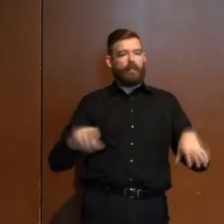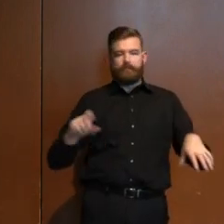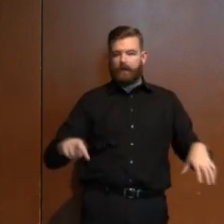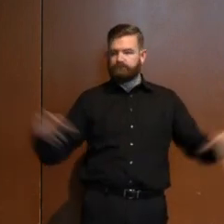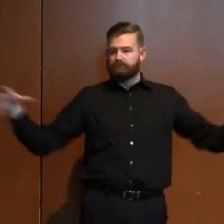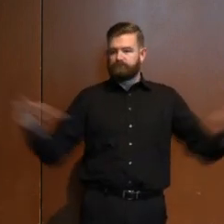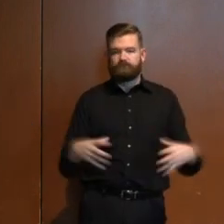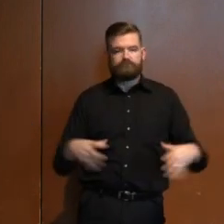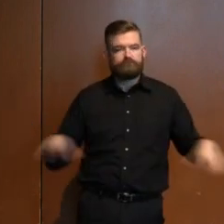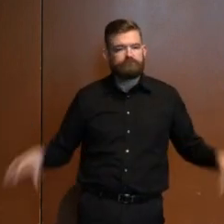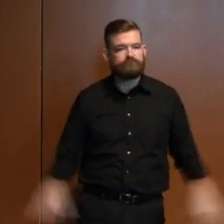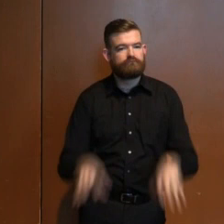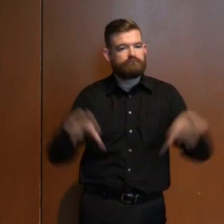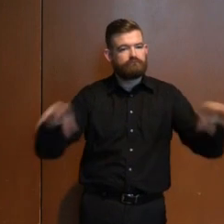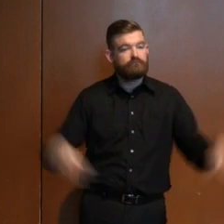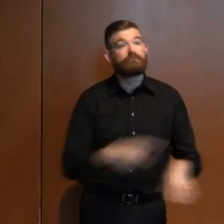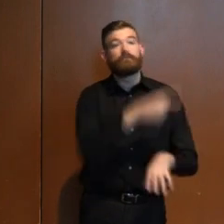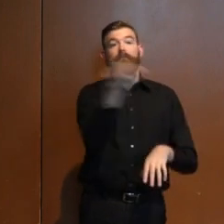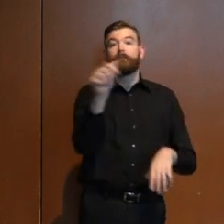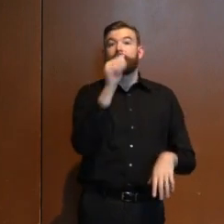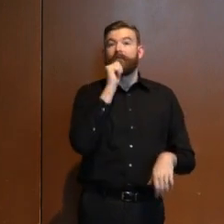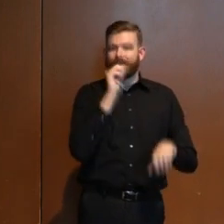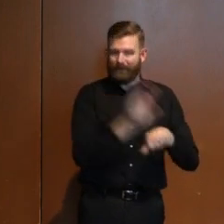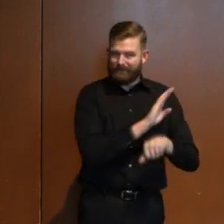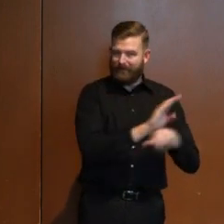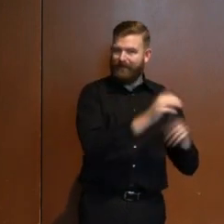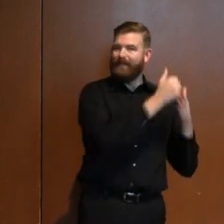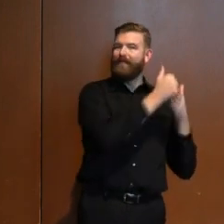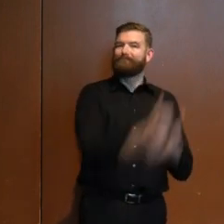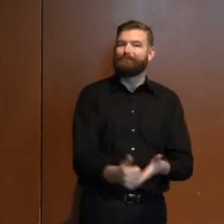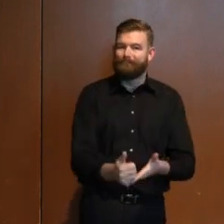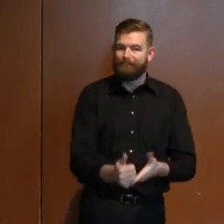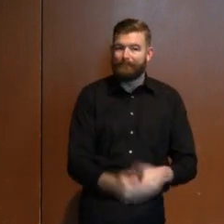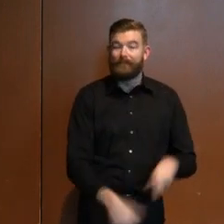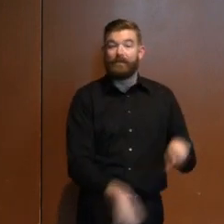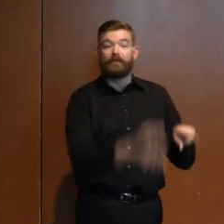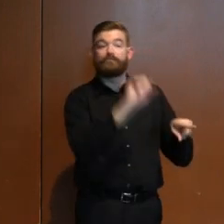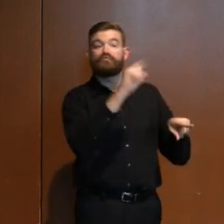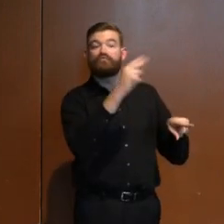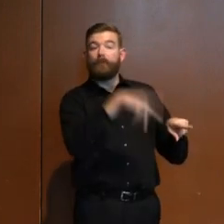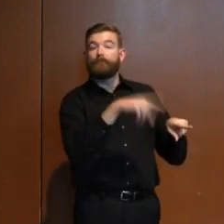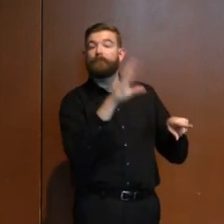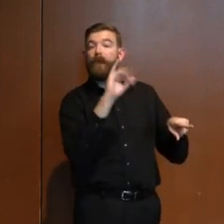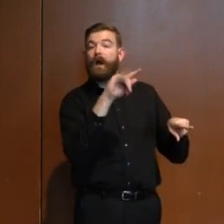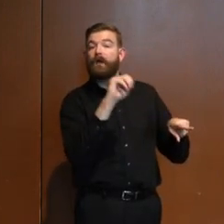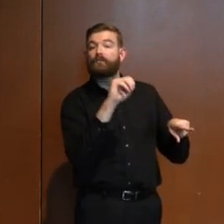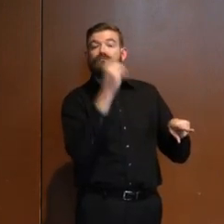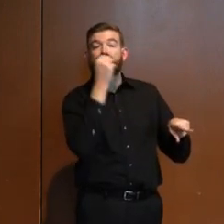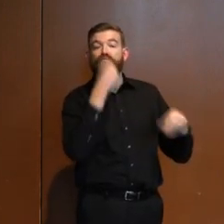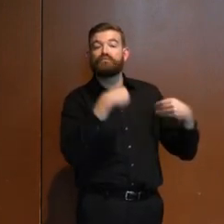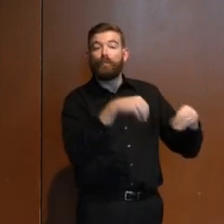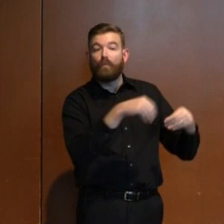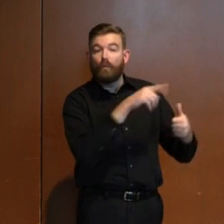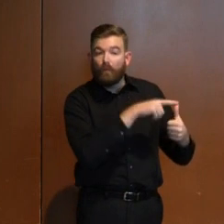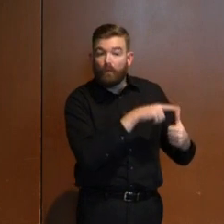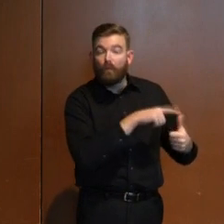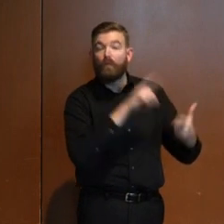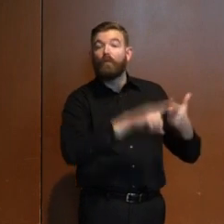STOOD UP IN A BIG WAY. I WANT TO GIVE A SHOUT OUT TODAY TO SHOP RIGHT AND WAIT FOR FOOD CORP.